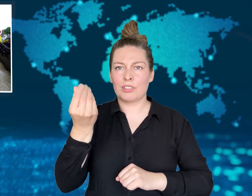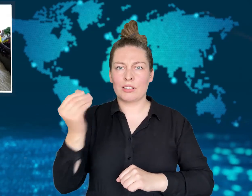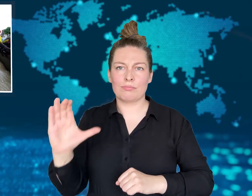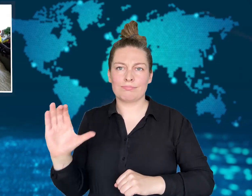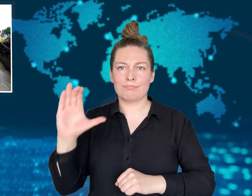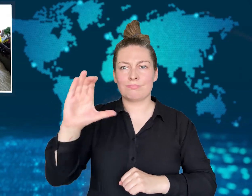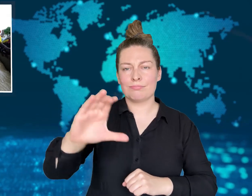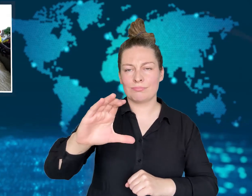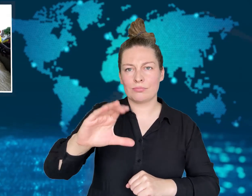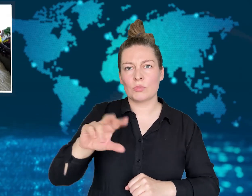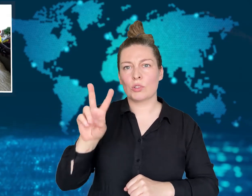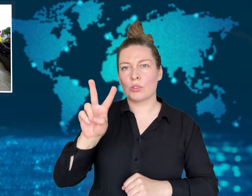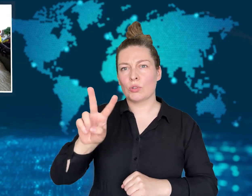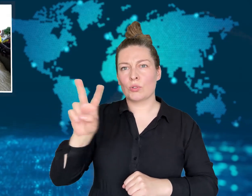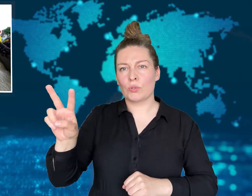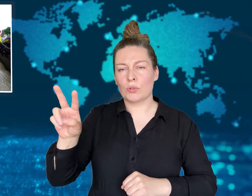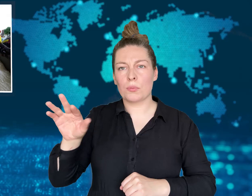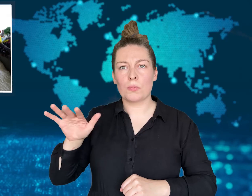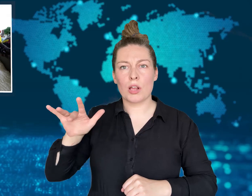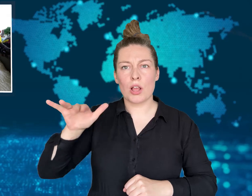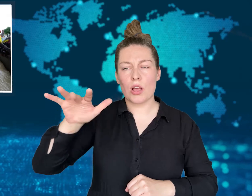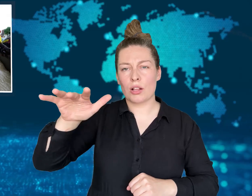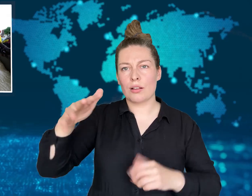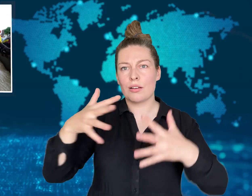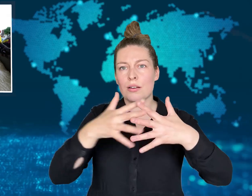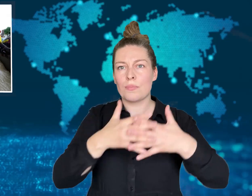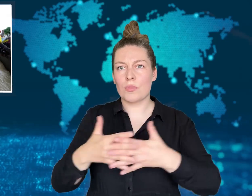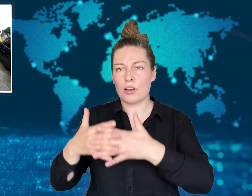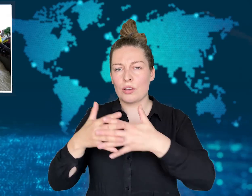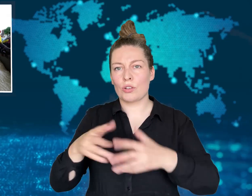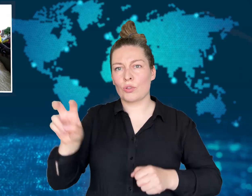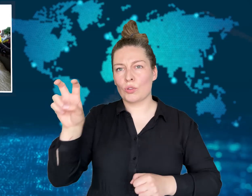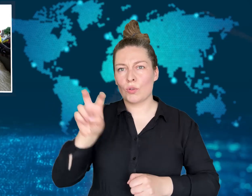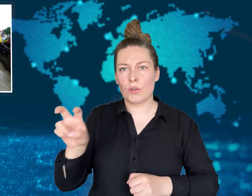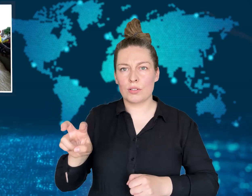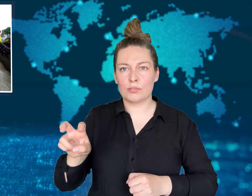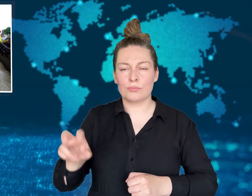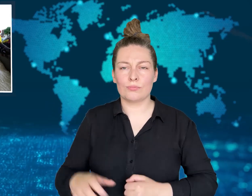The government has promised those areas $22 million USD in emergency aid.